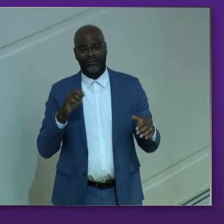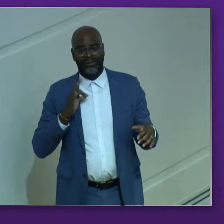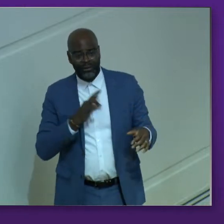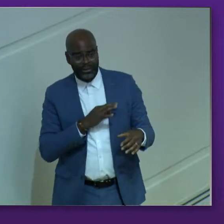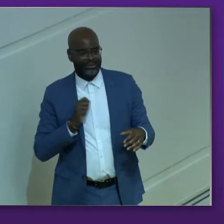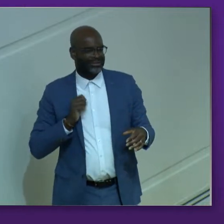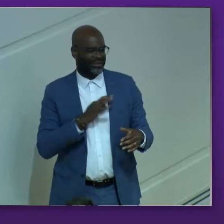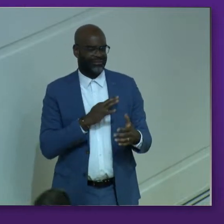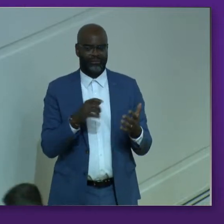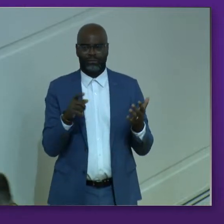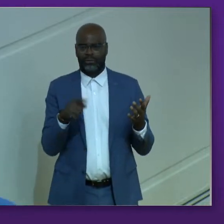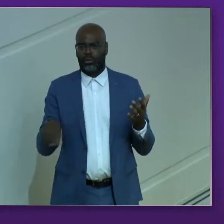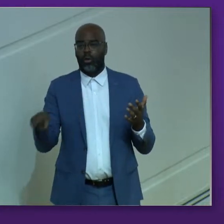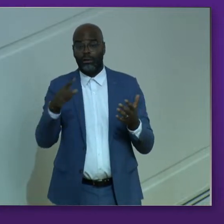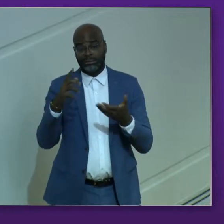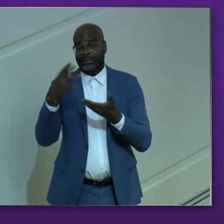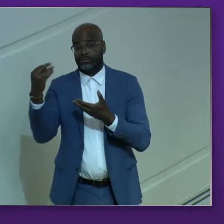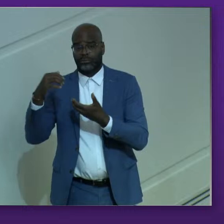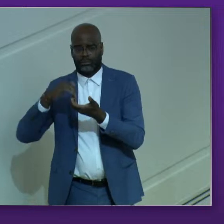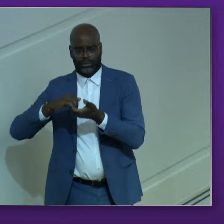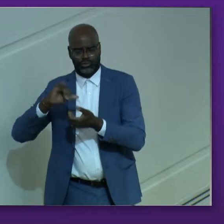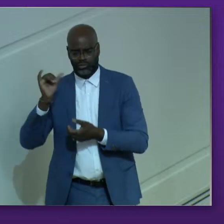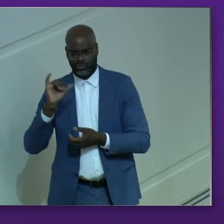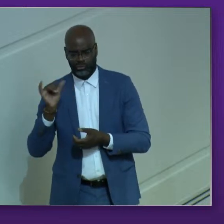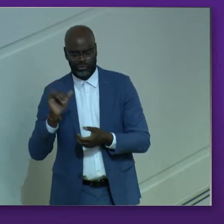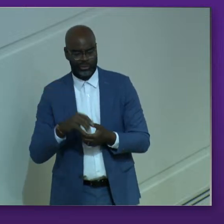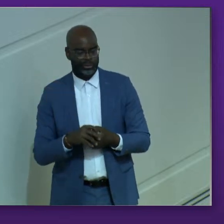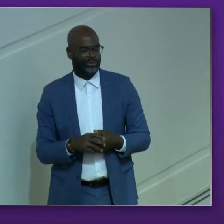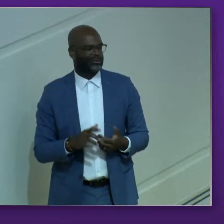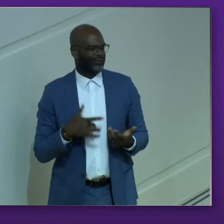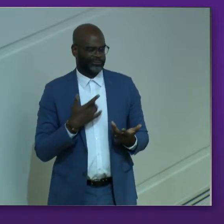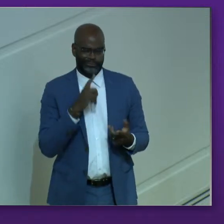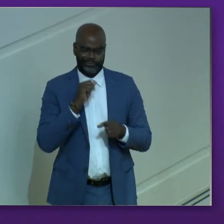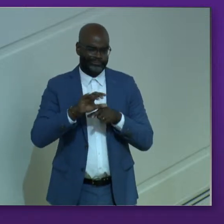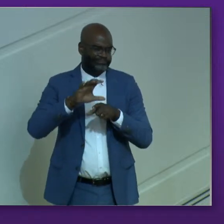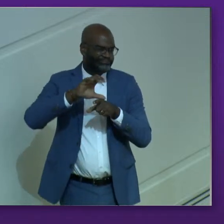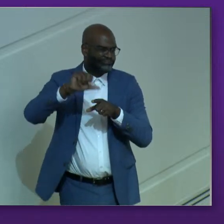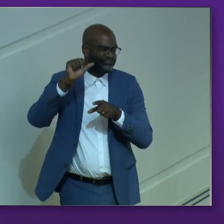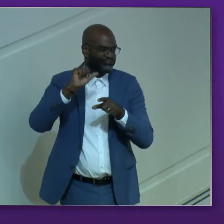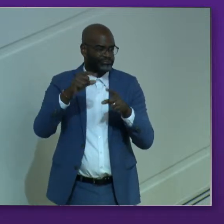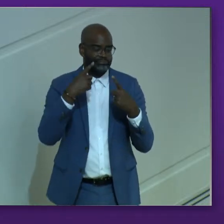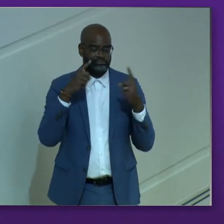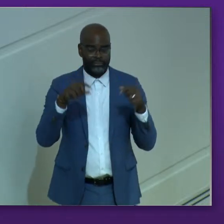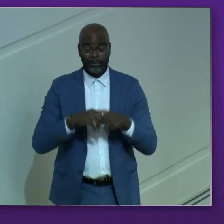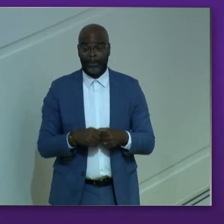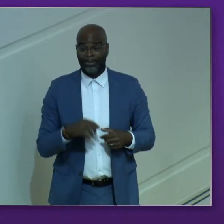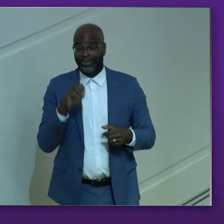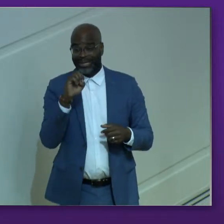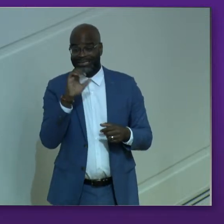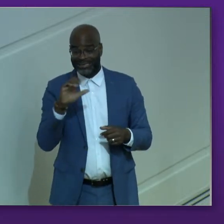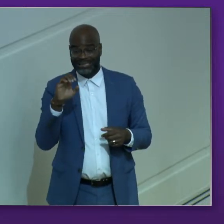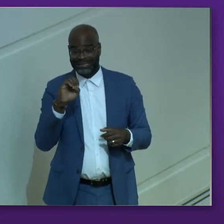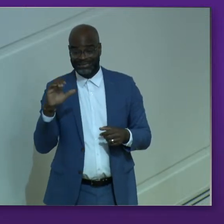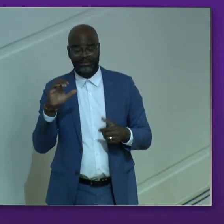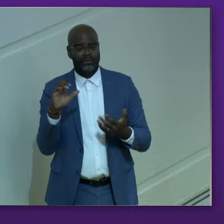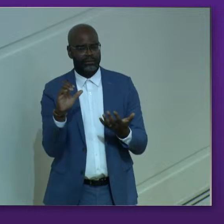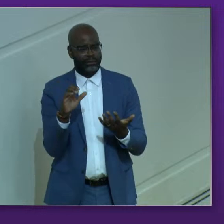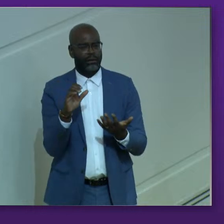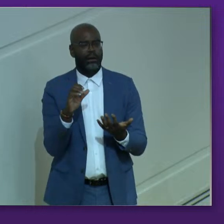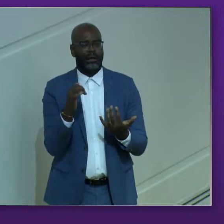OUR WONDERFUL WONDERFUL PARTNERS ARE FACULTY AND STAFF STUDENTS AN ABSOLUTE TERRIFIC EVENT THIS A COMPLIMENT WAS